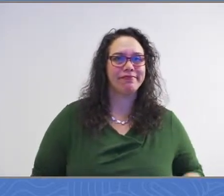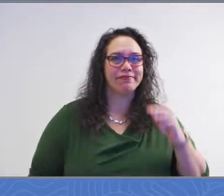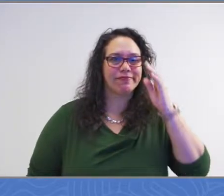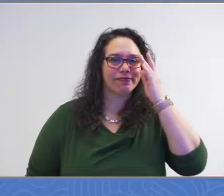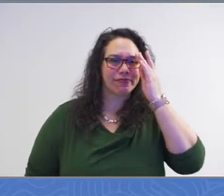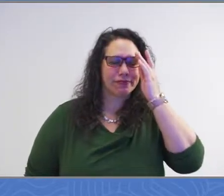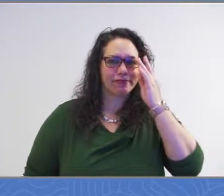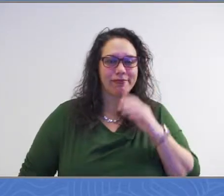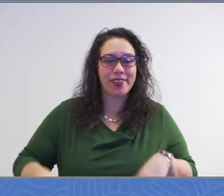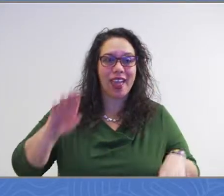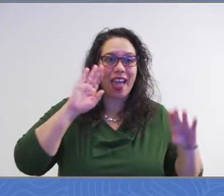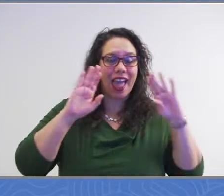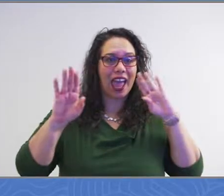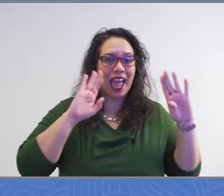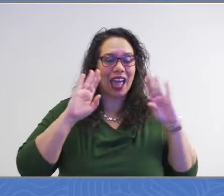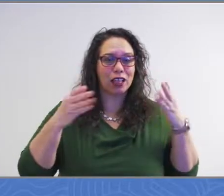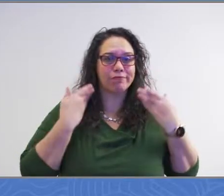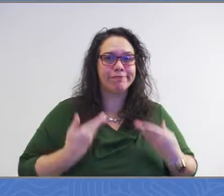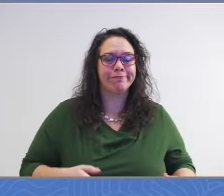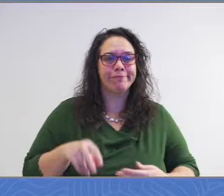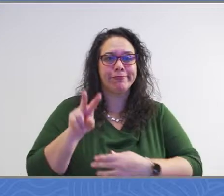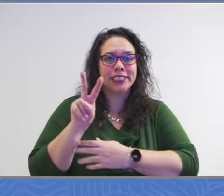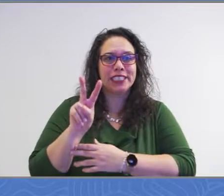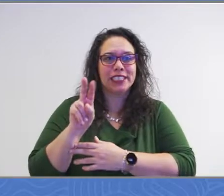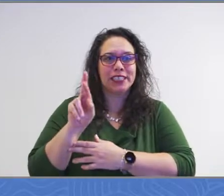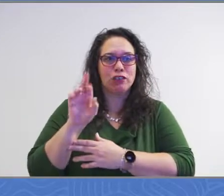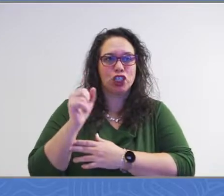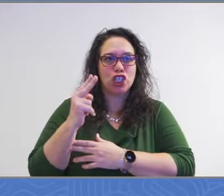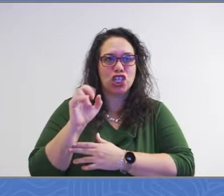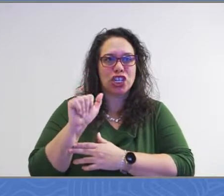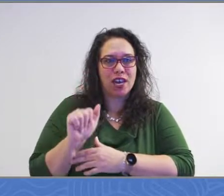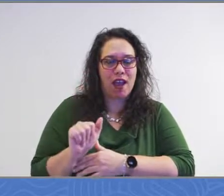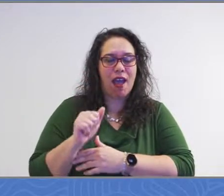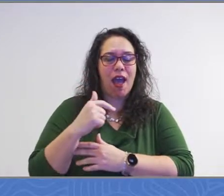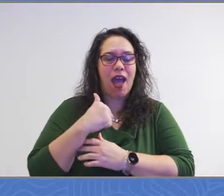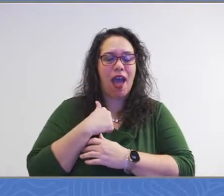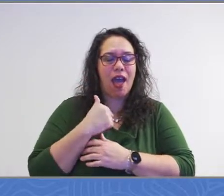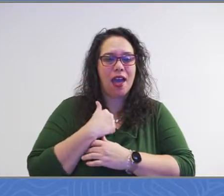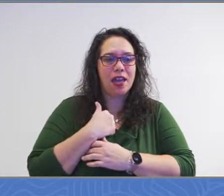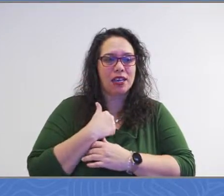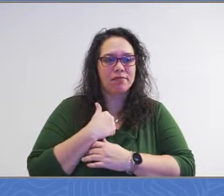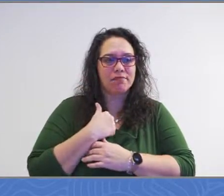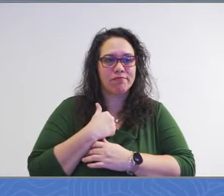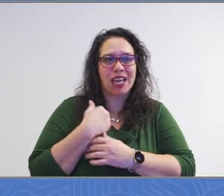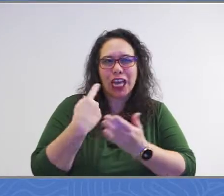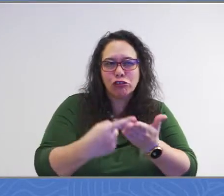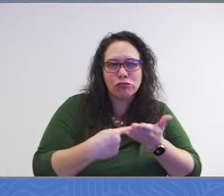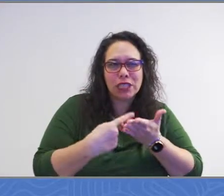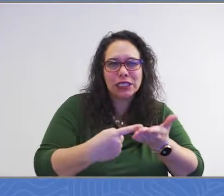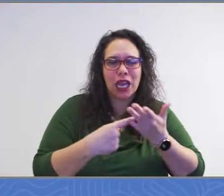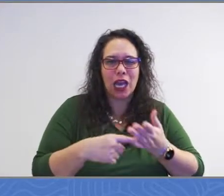Hello there, my name is Virginia Commander and I am addressing a topic that is not on the agenda for this meeting.